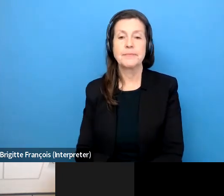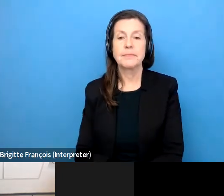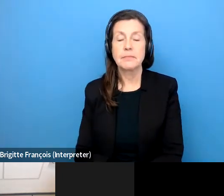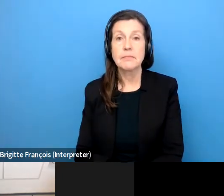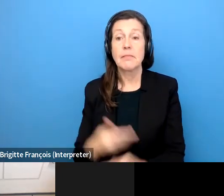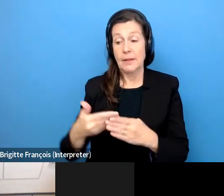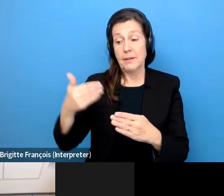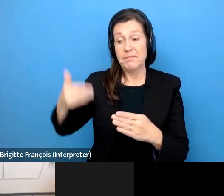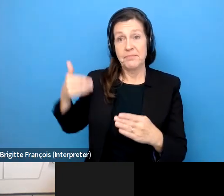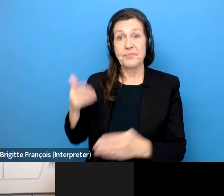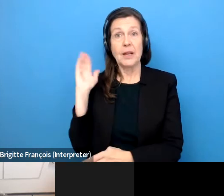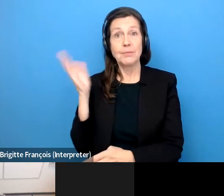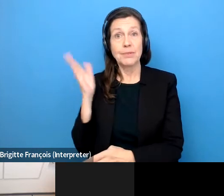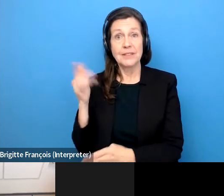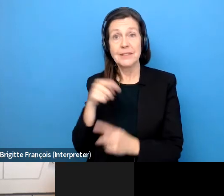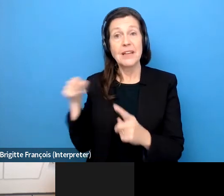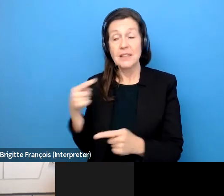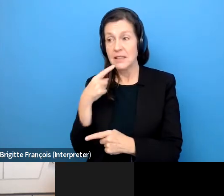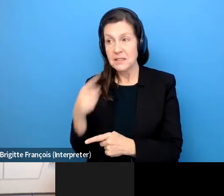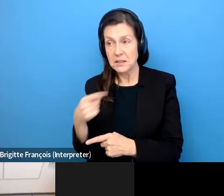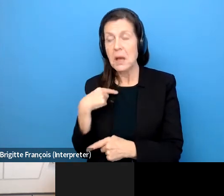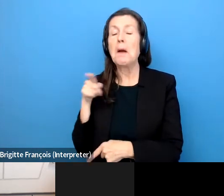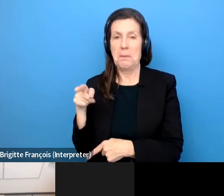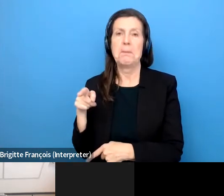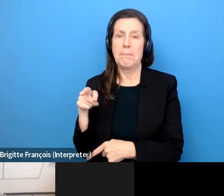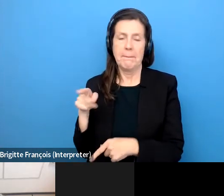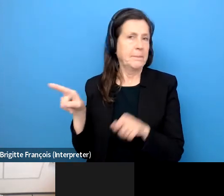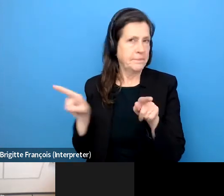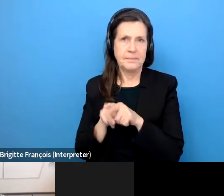Just to explain for the police's priorities.